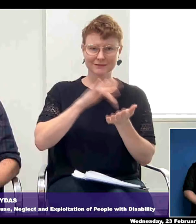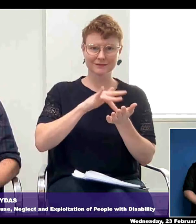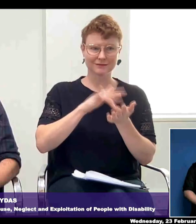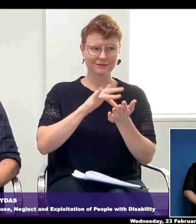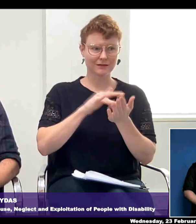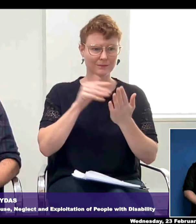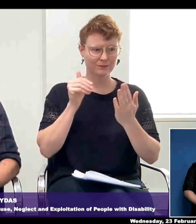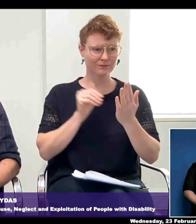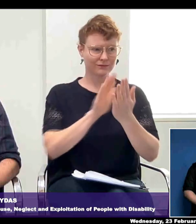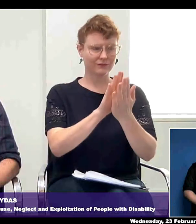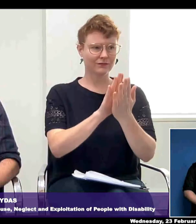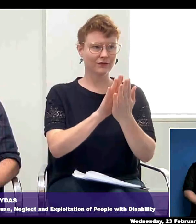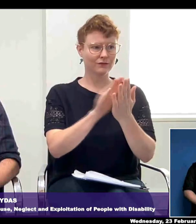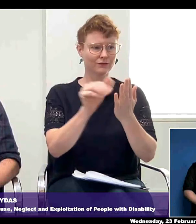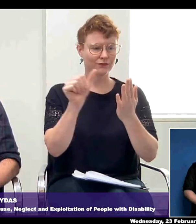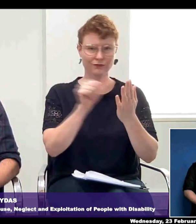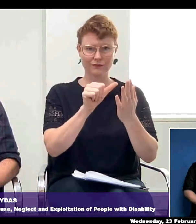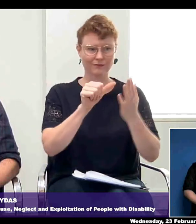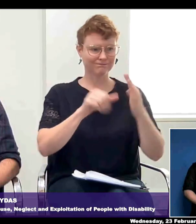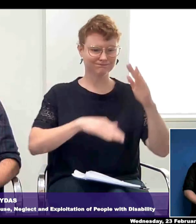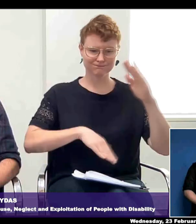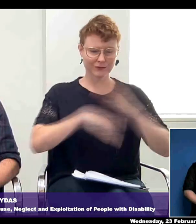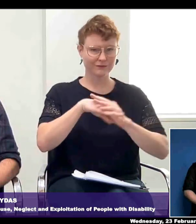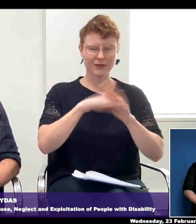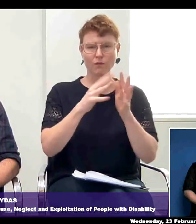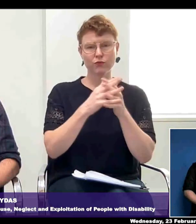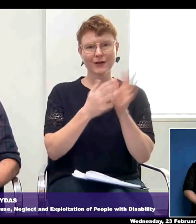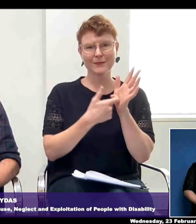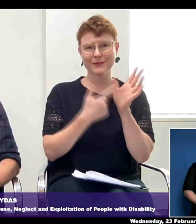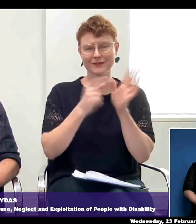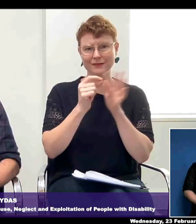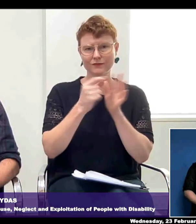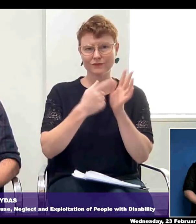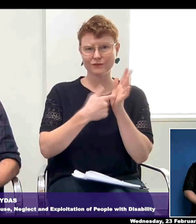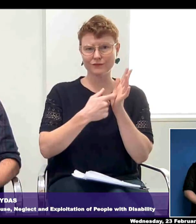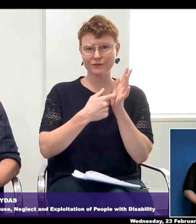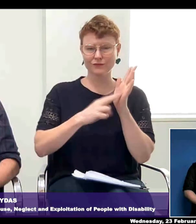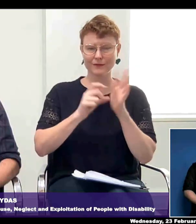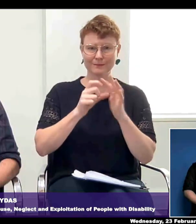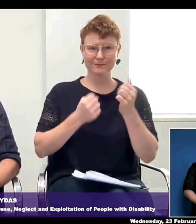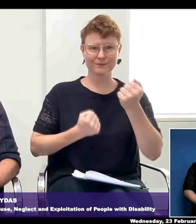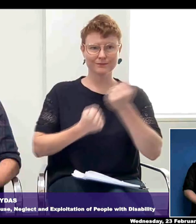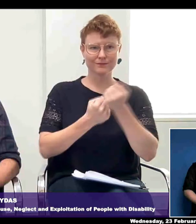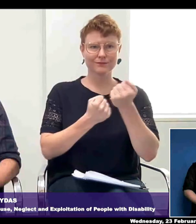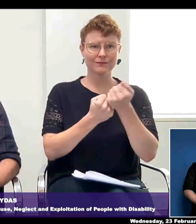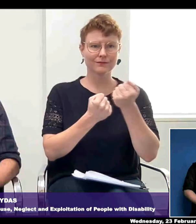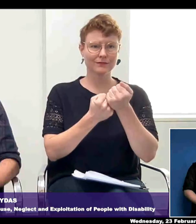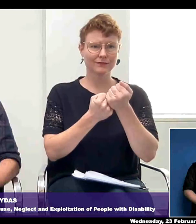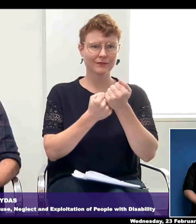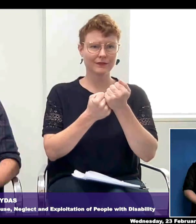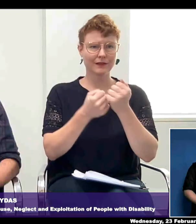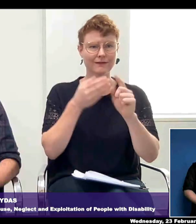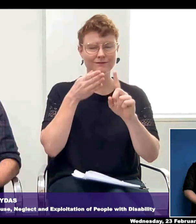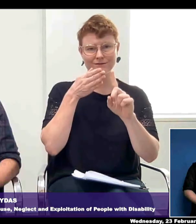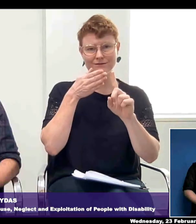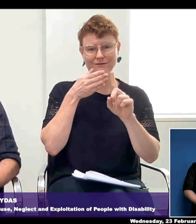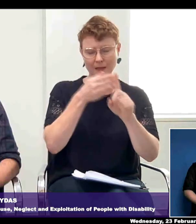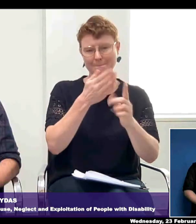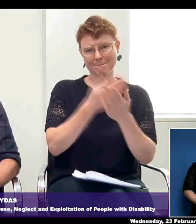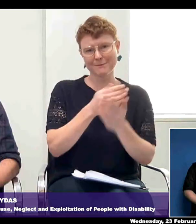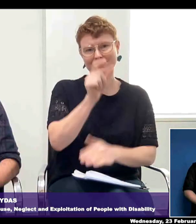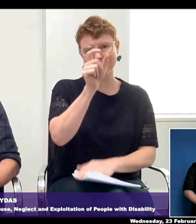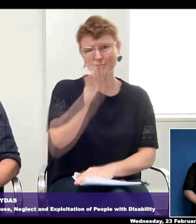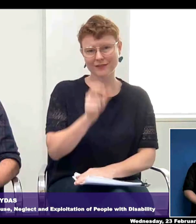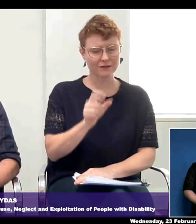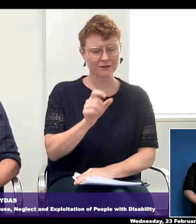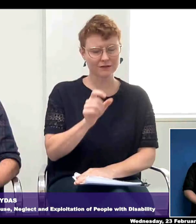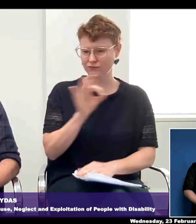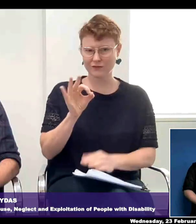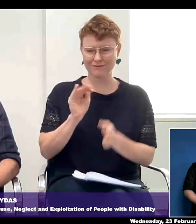Disability. The person-centred approach needs to be a wrap-round support that really